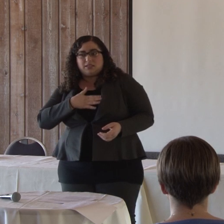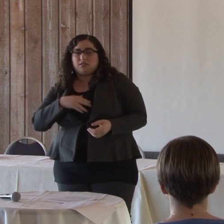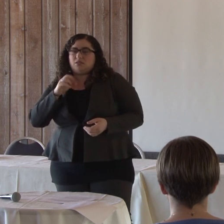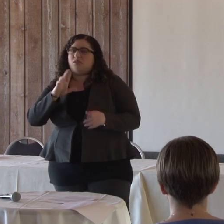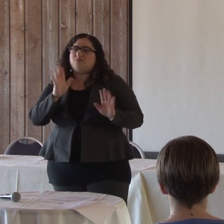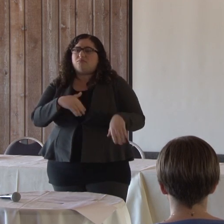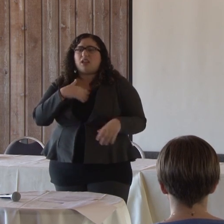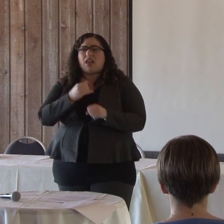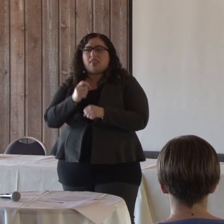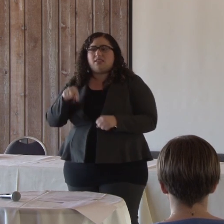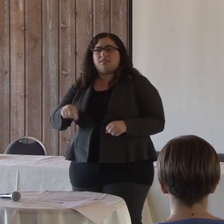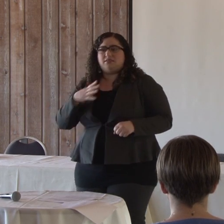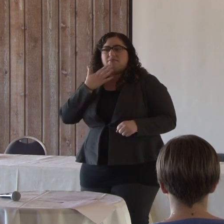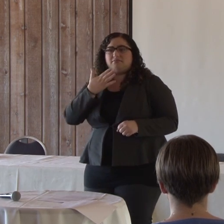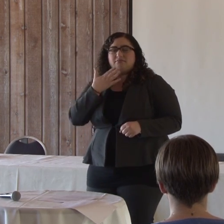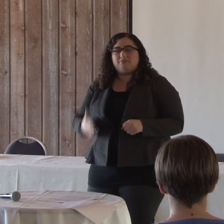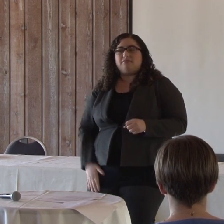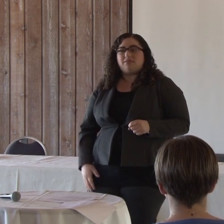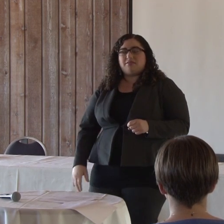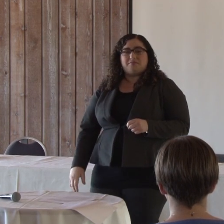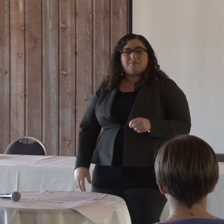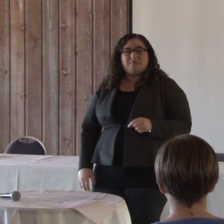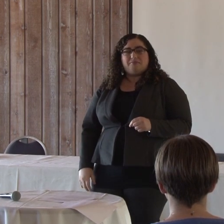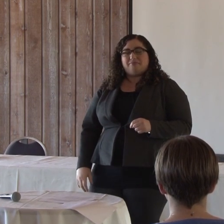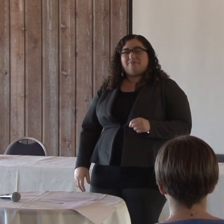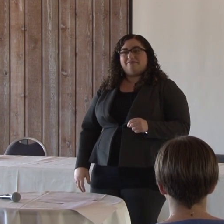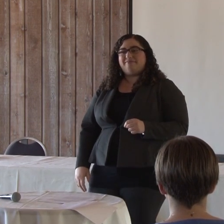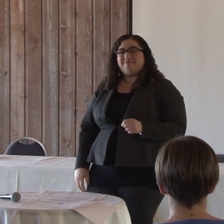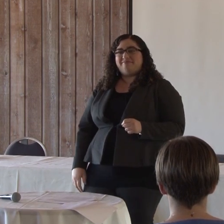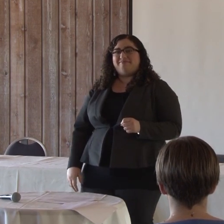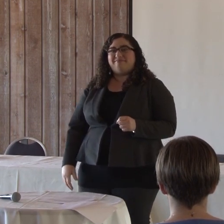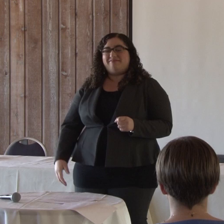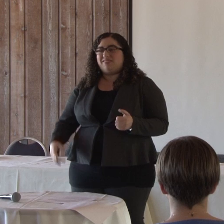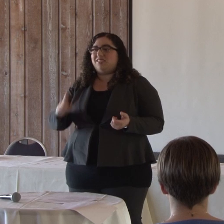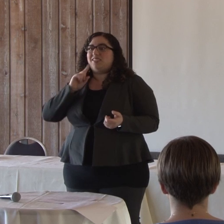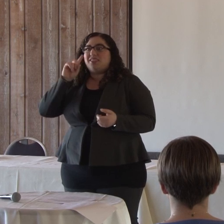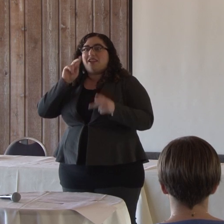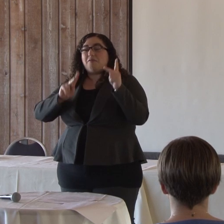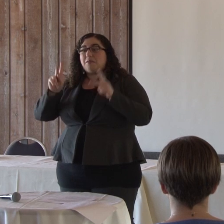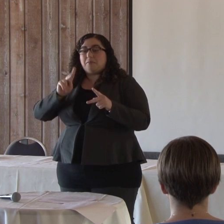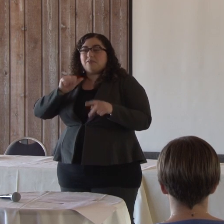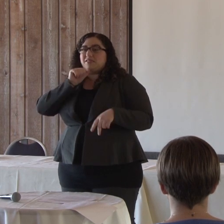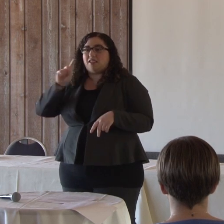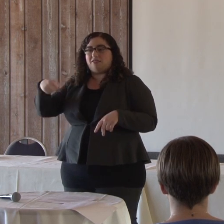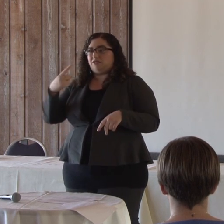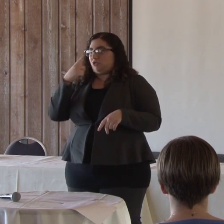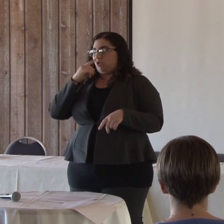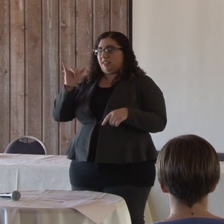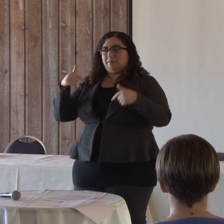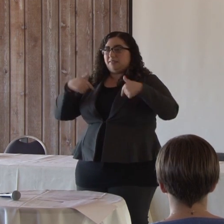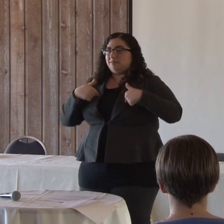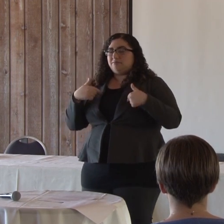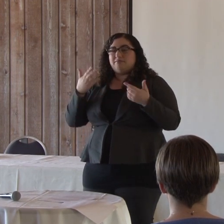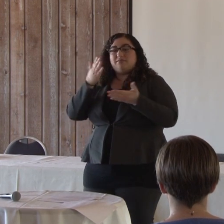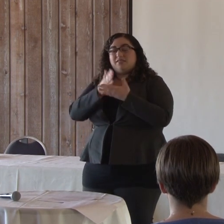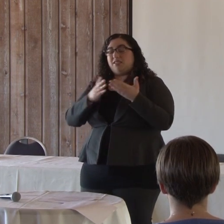personal space so why not ask them. Hey, do you need any help up this hill? or do you want to do it on your own? they may just say Oh no! I like the exercise, thank you. Right.